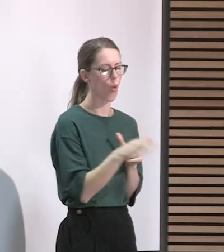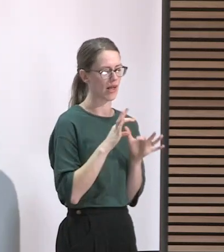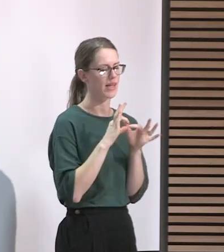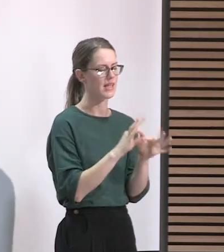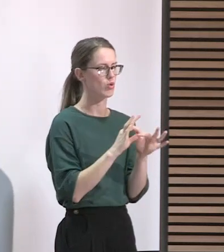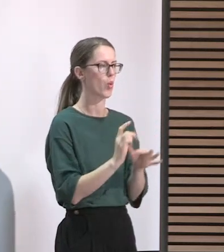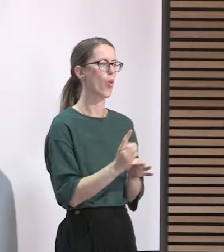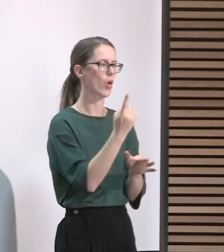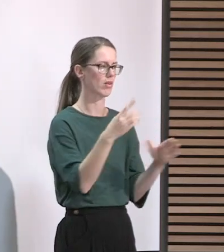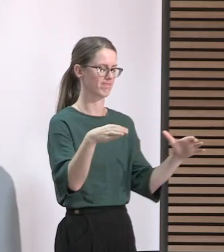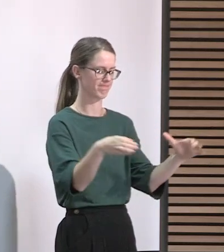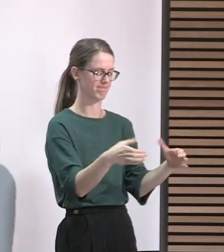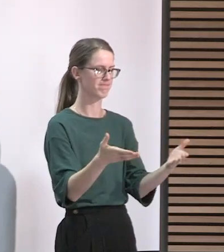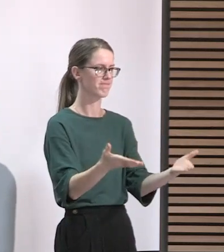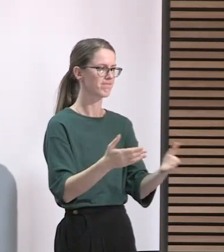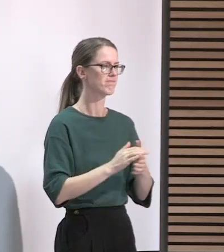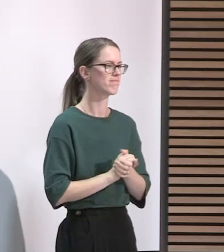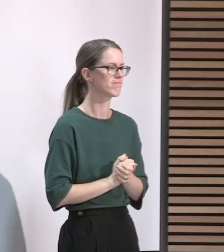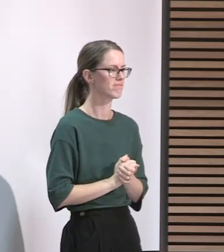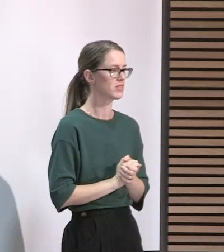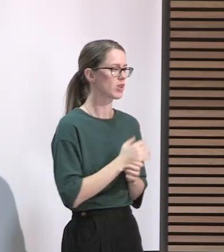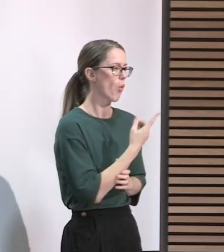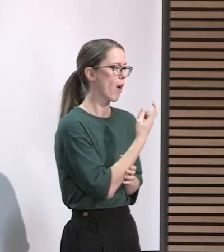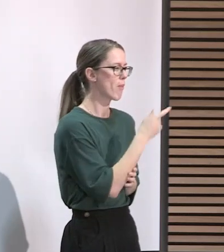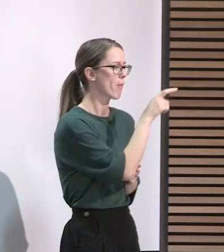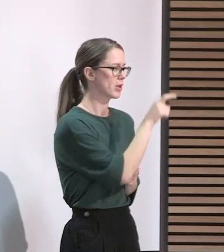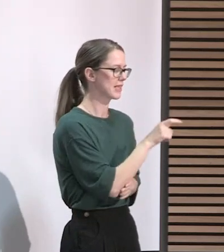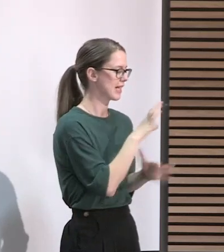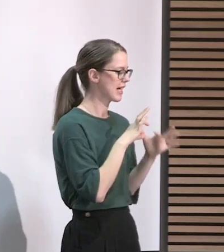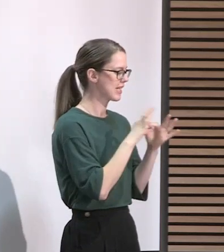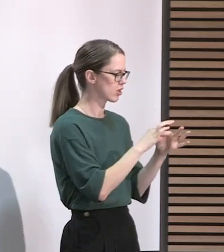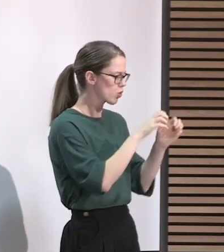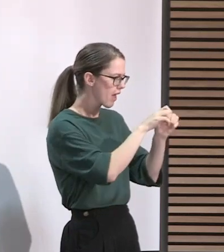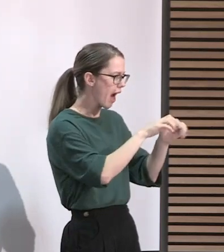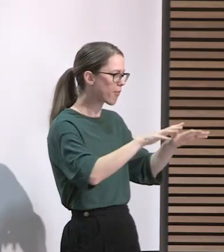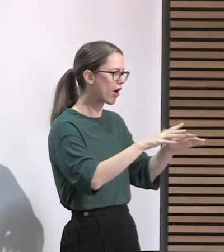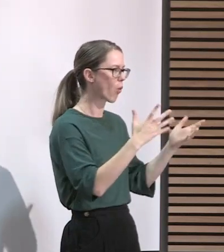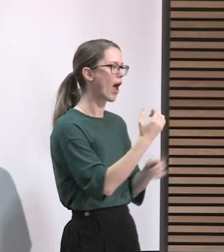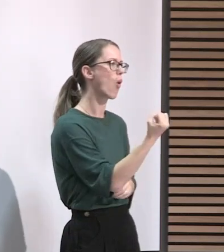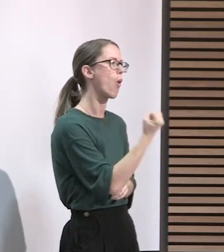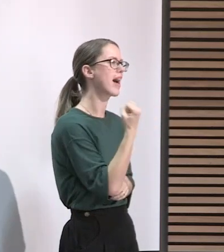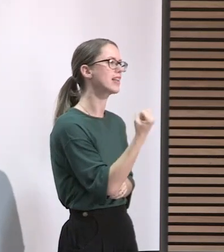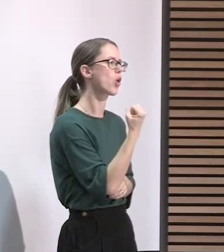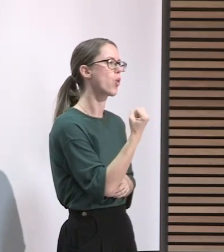receiving hospital-level care for COVID-19 - all are part of the Auckland community